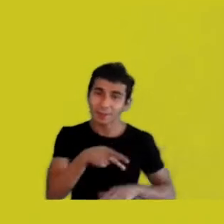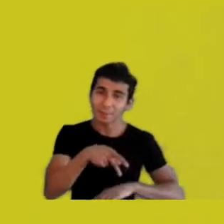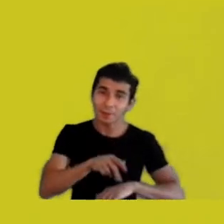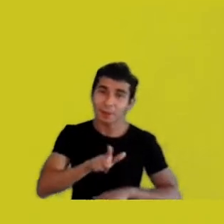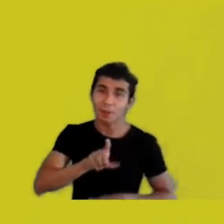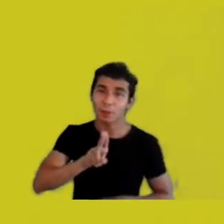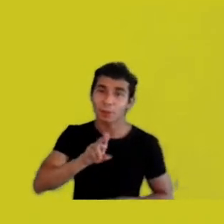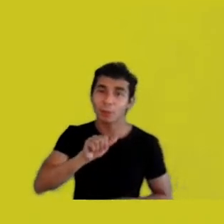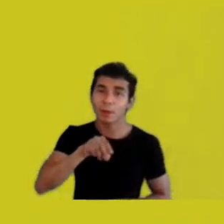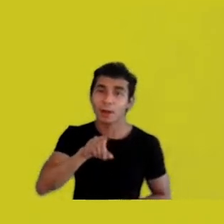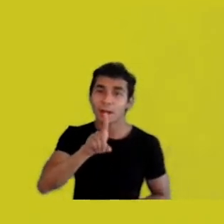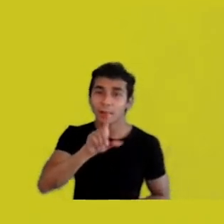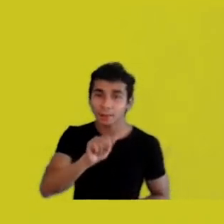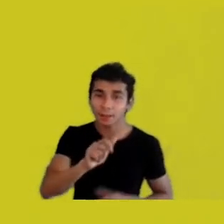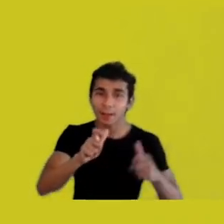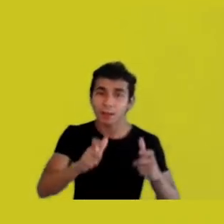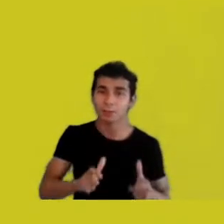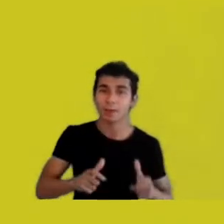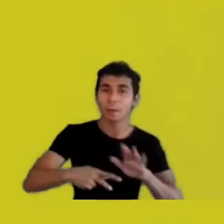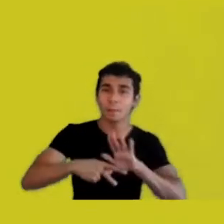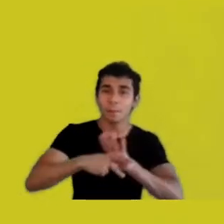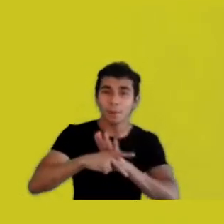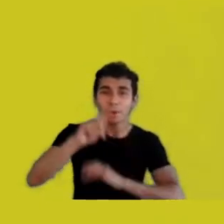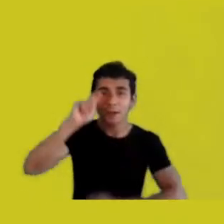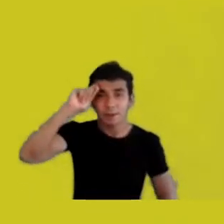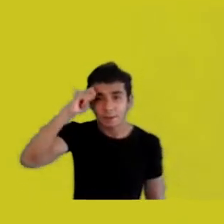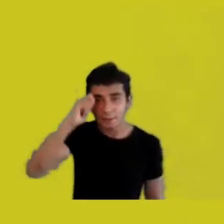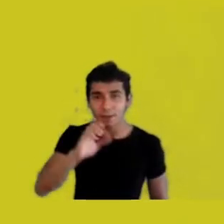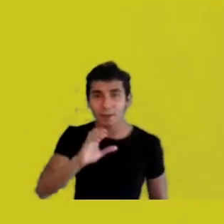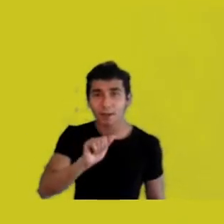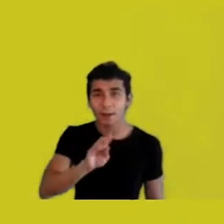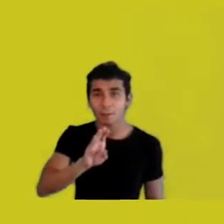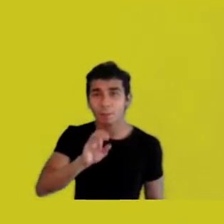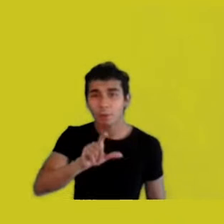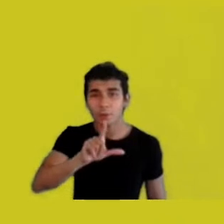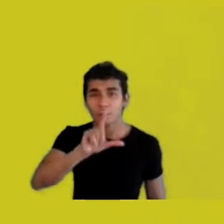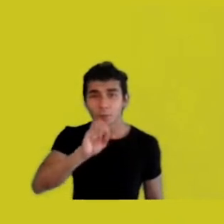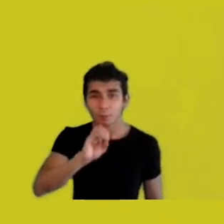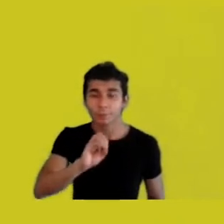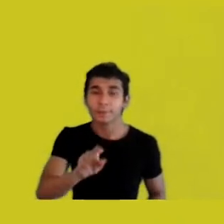The possibility of being a Caboclo and being Luanda,